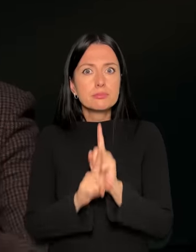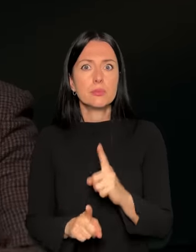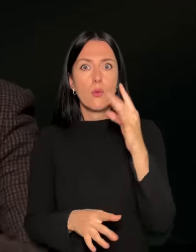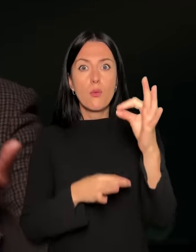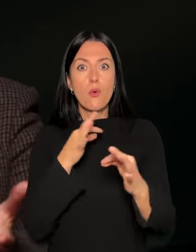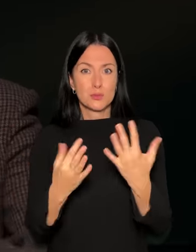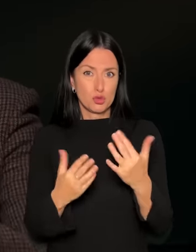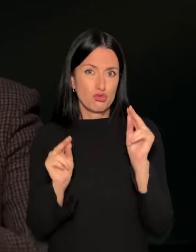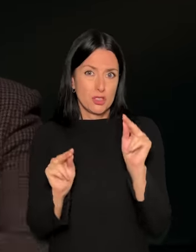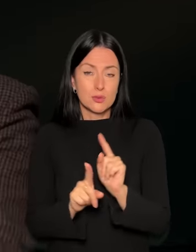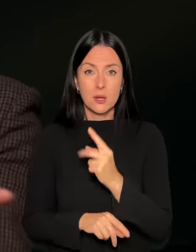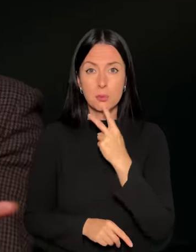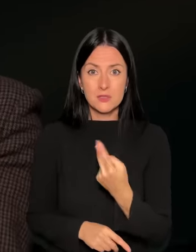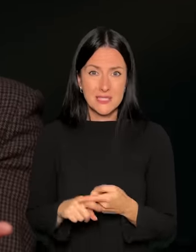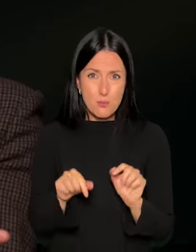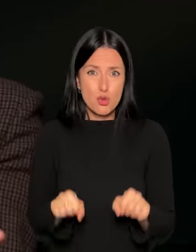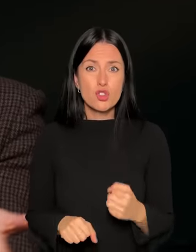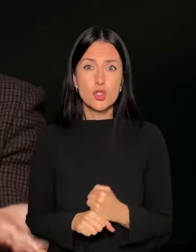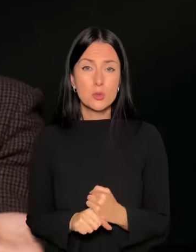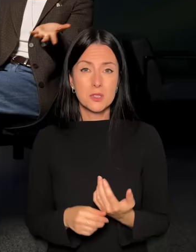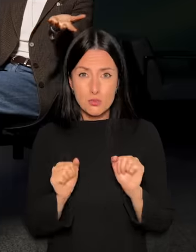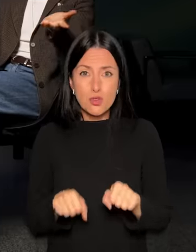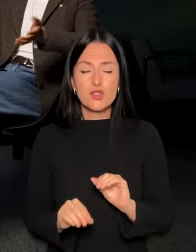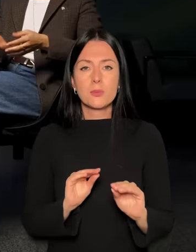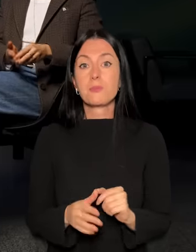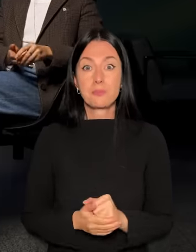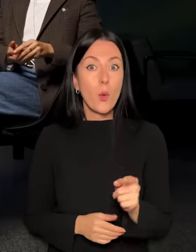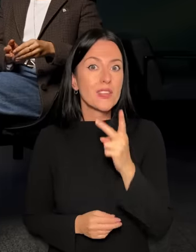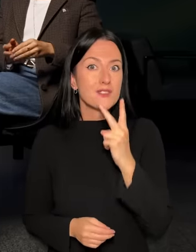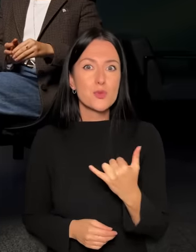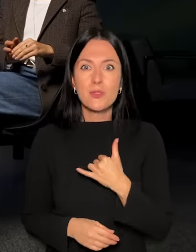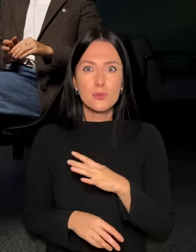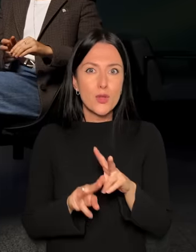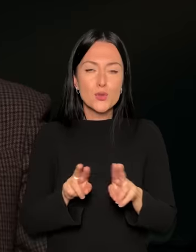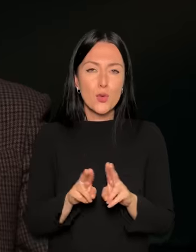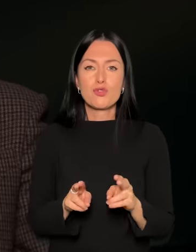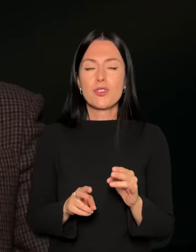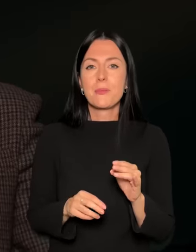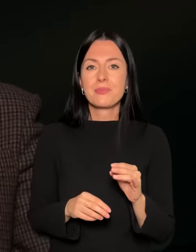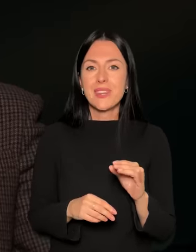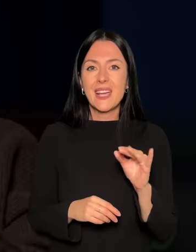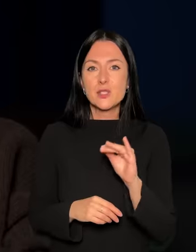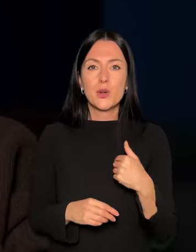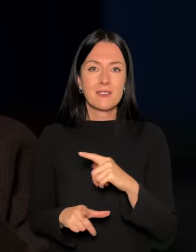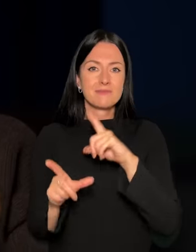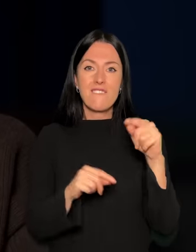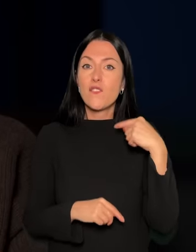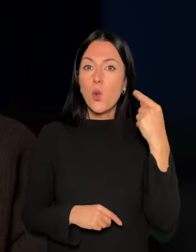If we honestly look at it, we can do it, we can set it up. Look, I had a similar experience. I went to London for a festival.